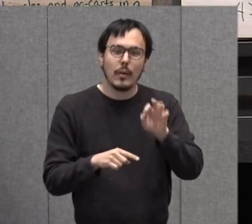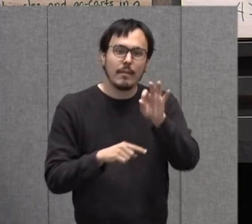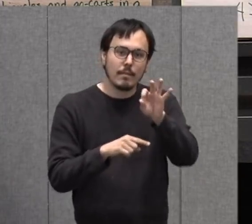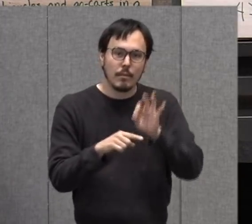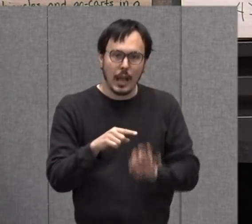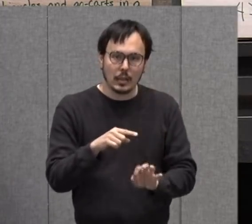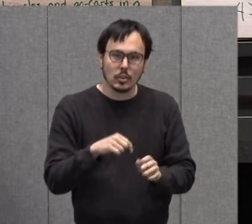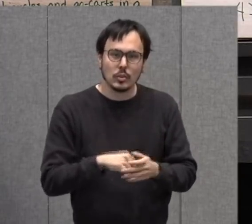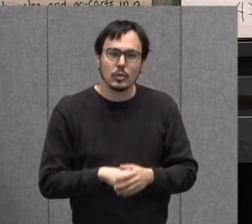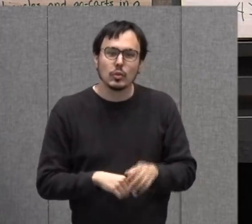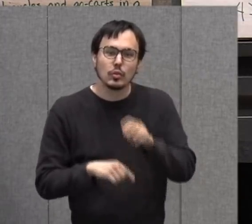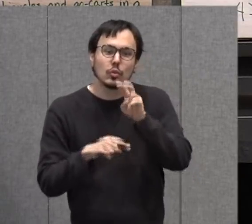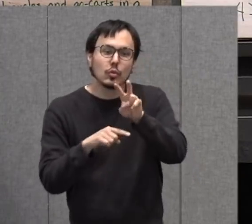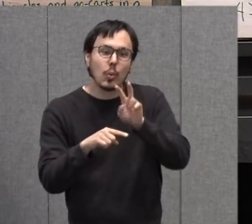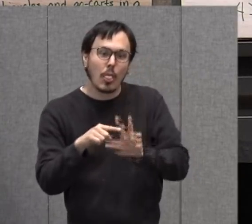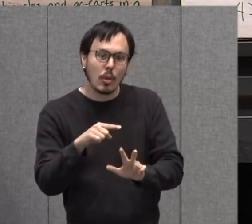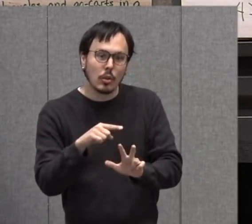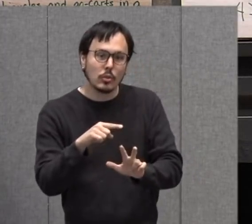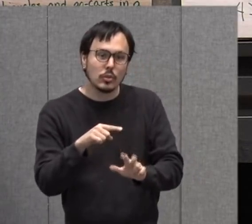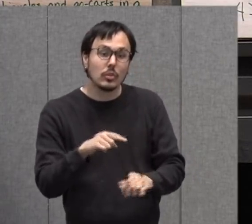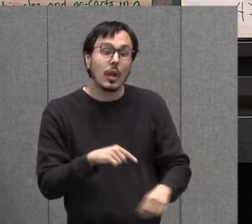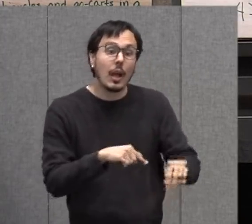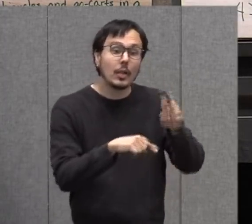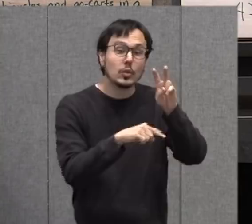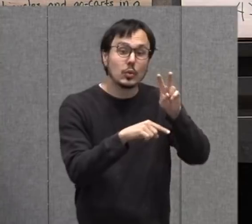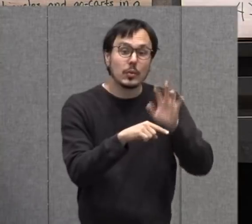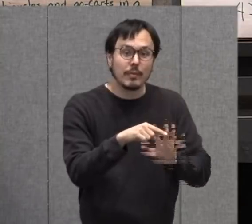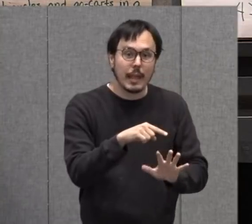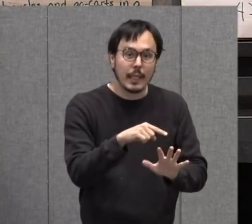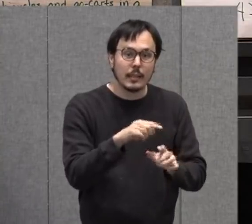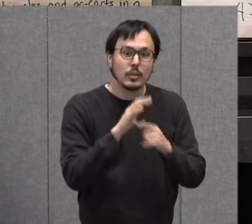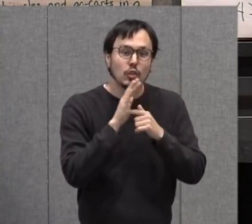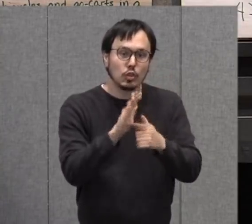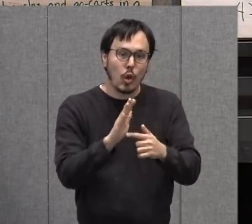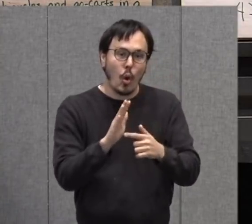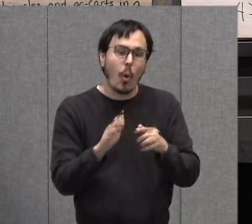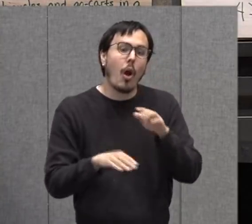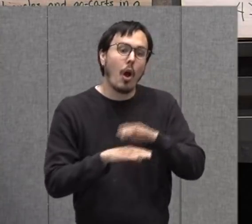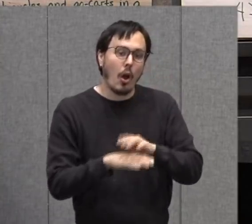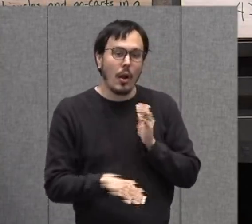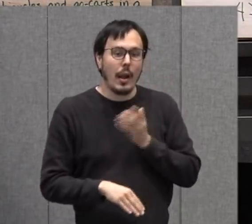and two fifths on the number line. Okay, let me think about this.